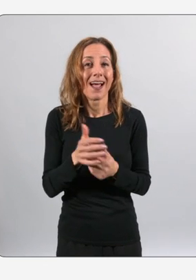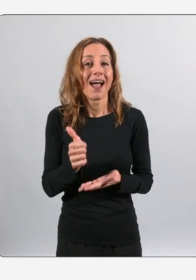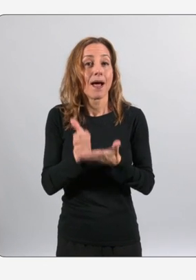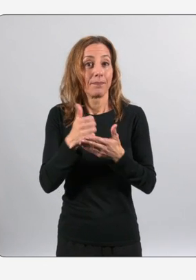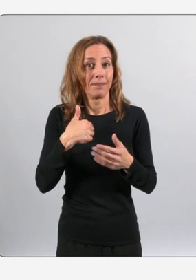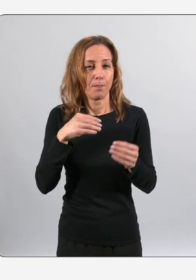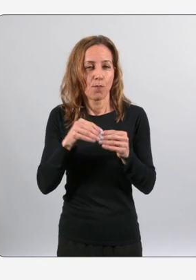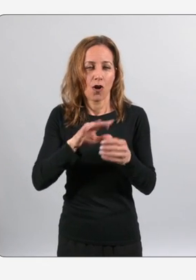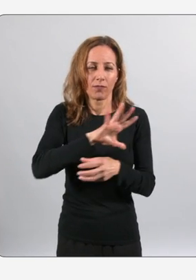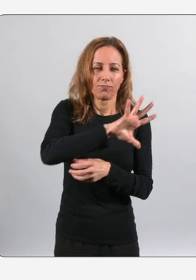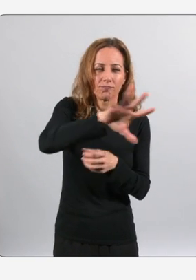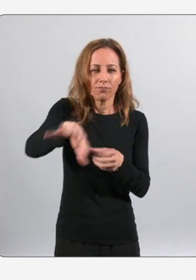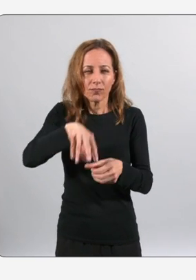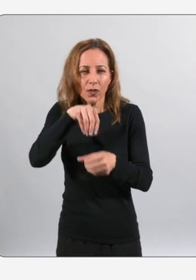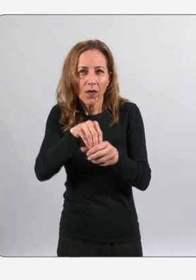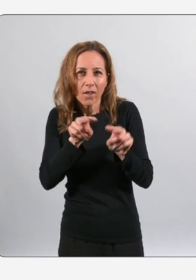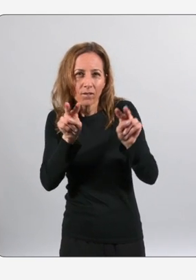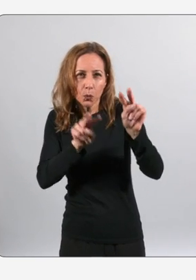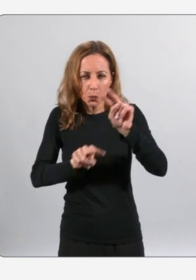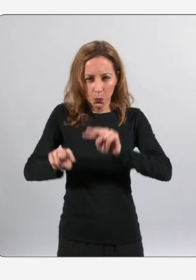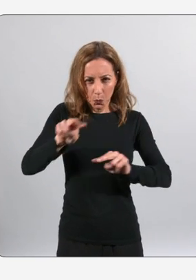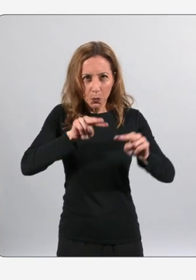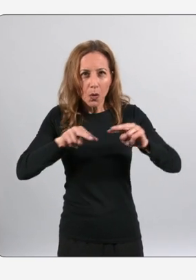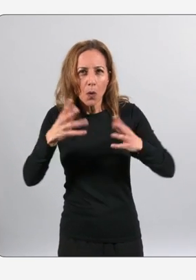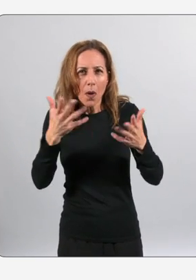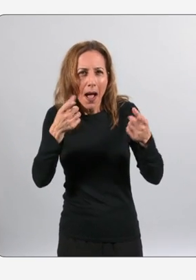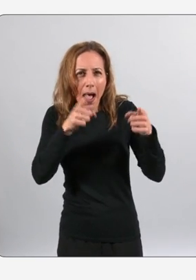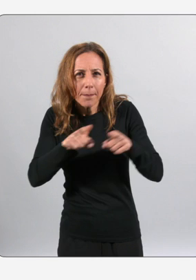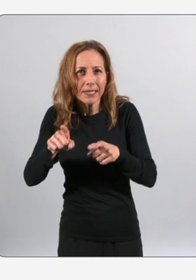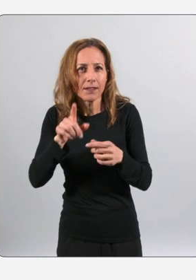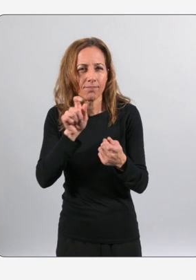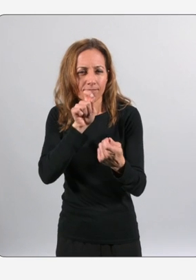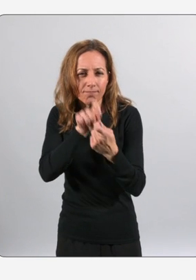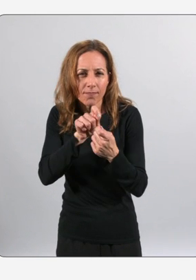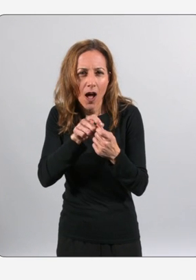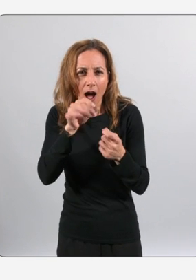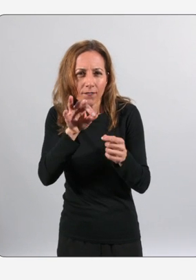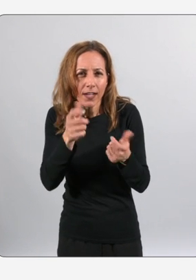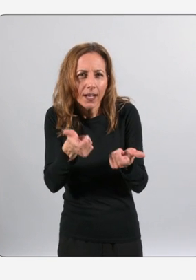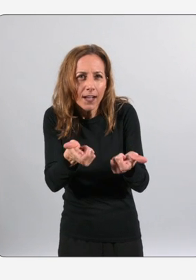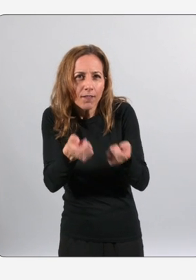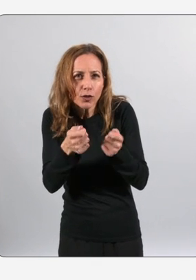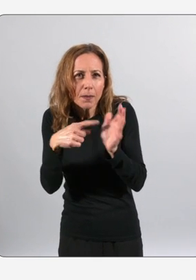view of what is happening to improve the accuracy of your conversion modeling, and better conversion